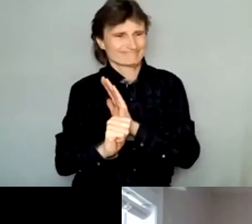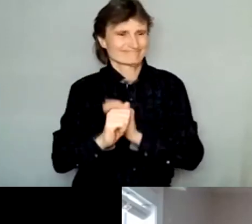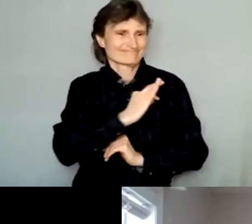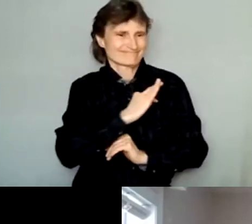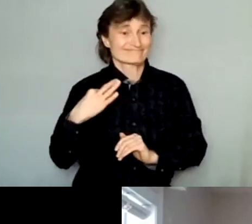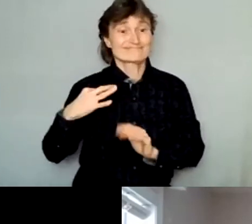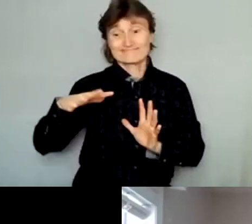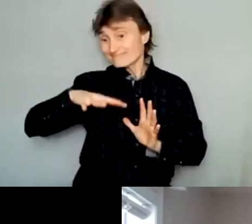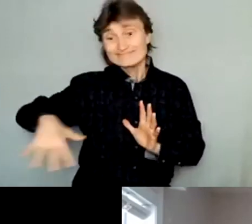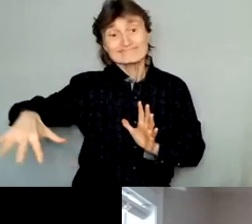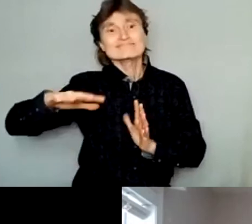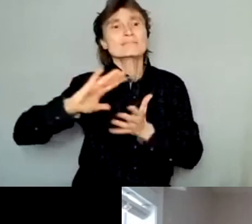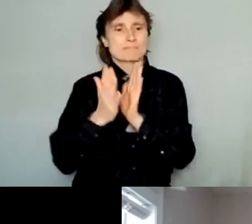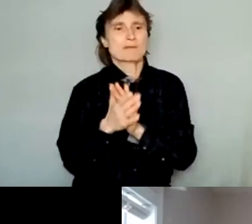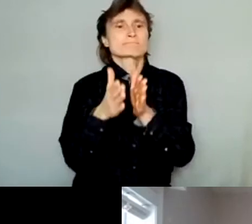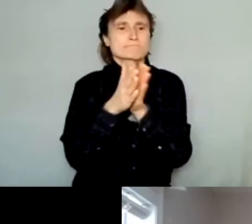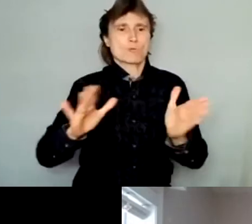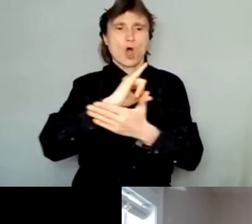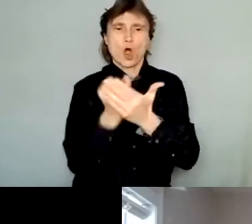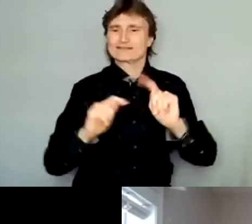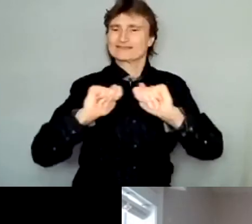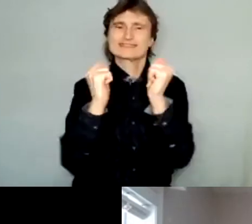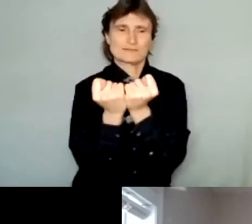art team at CADA and the rest of CADA as well.